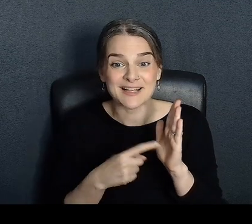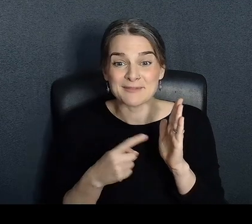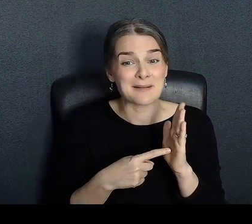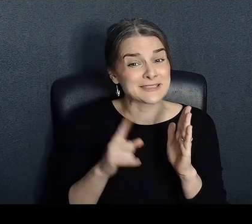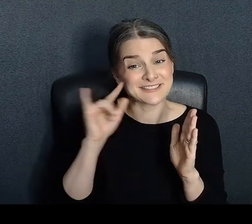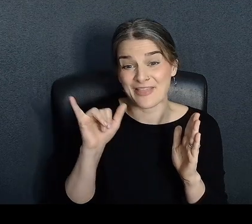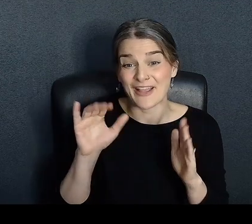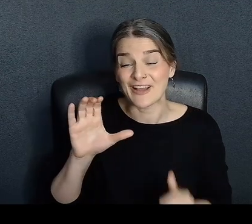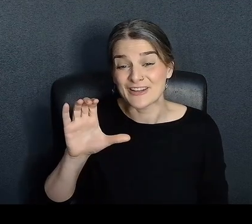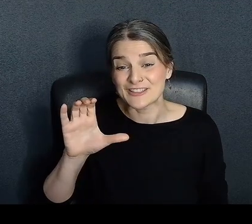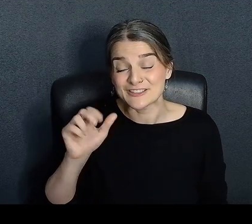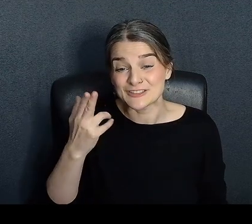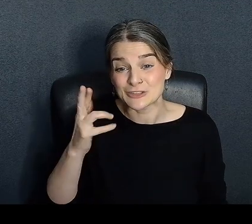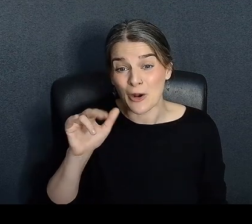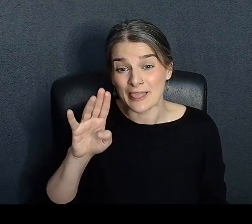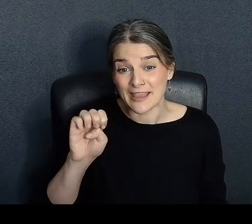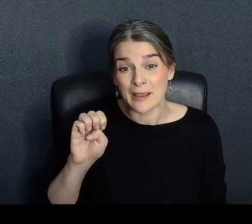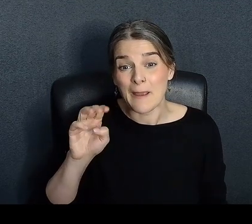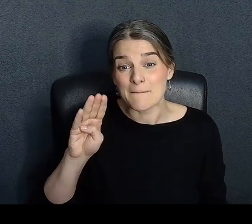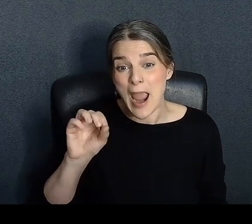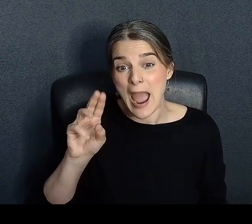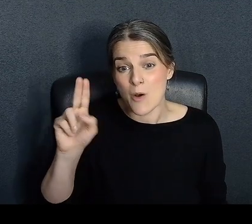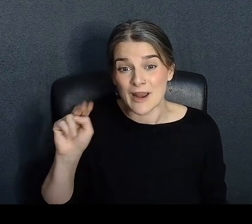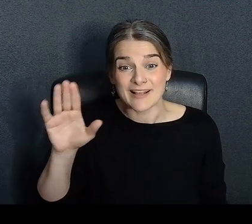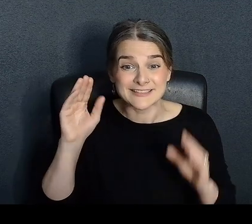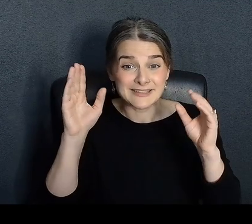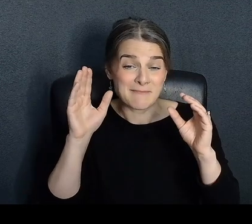the connection between your inner ear and your brain.